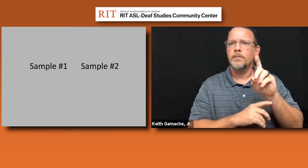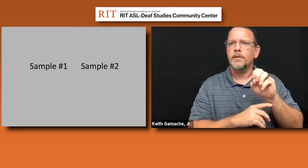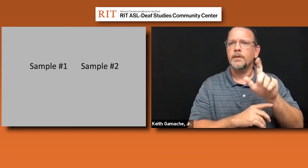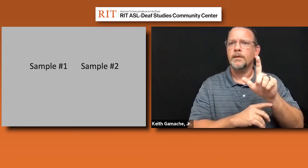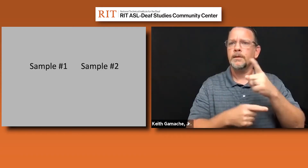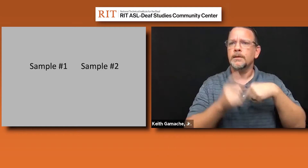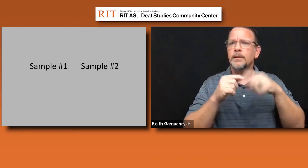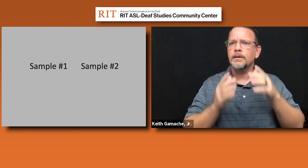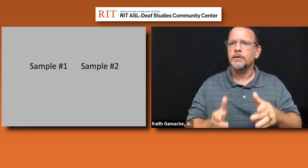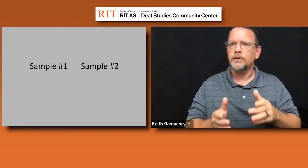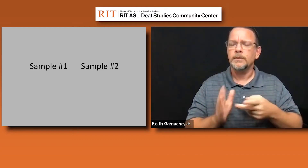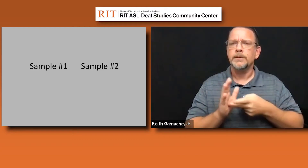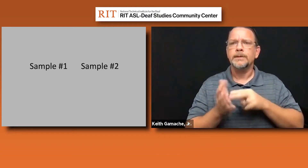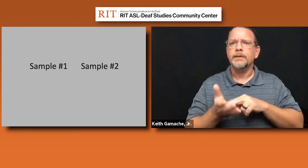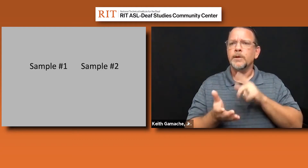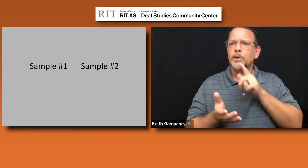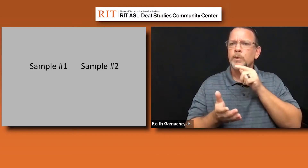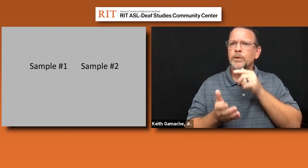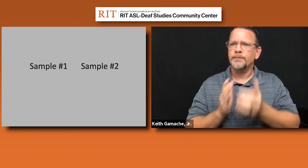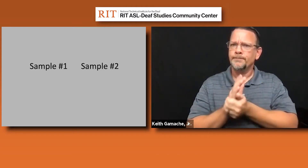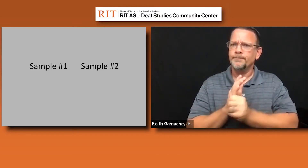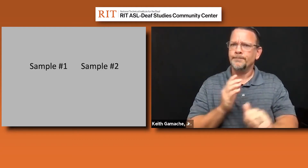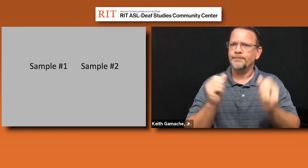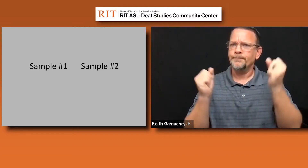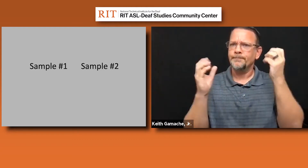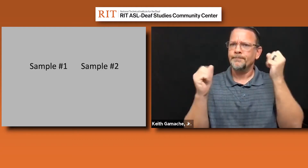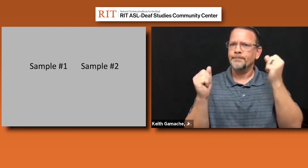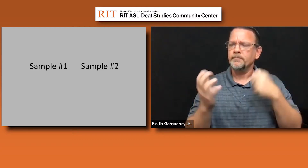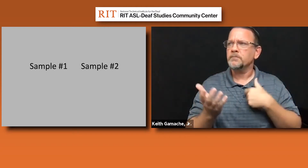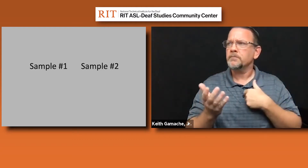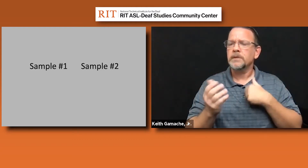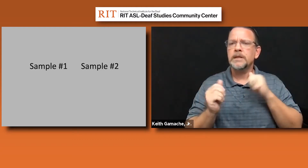thinking about the model signer, it would be someone who's very competent in the language